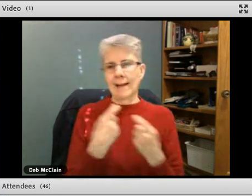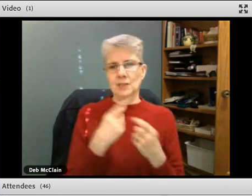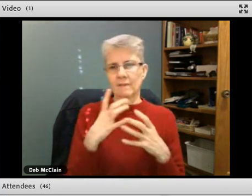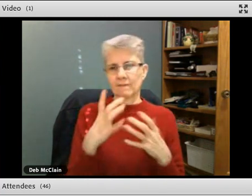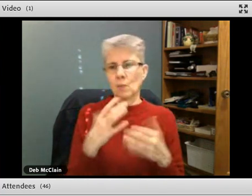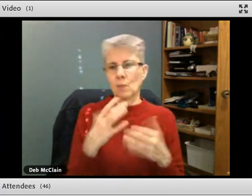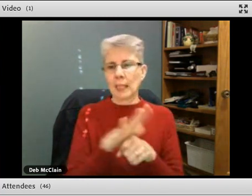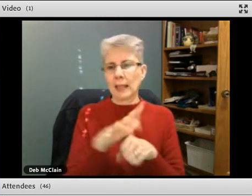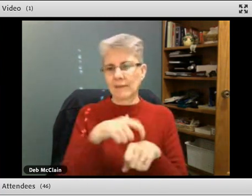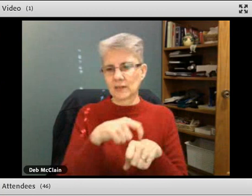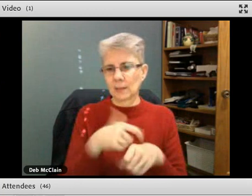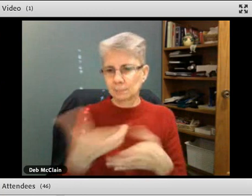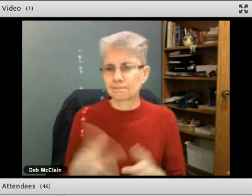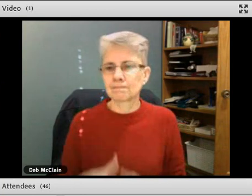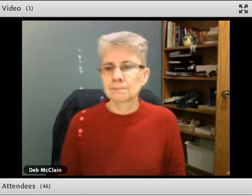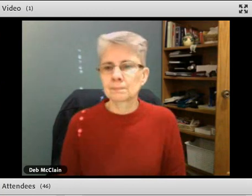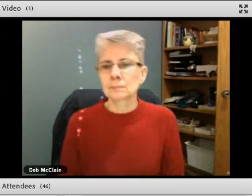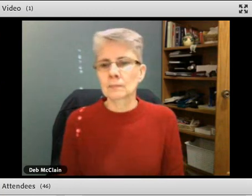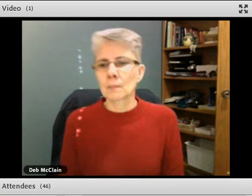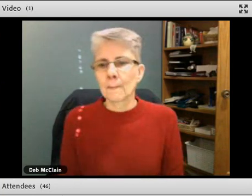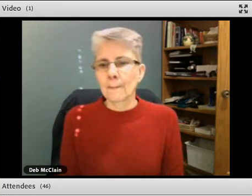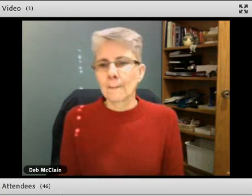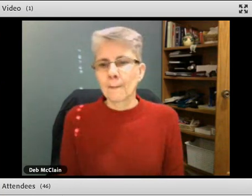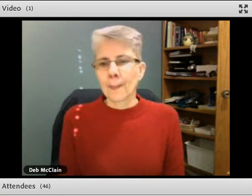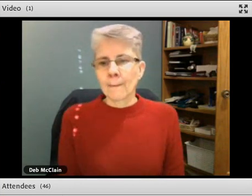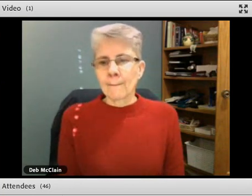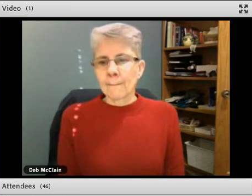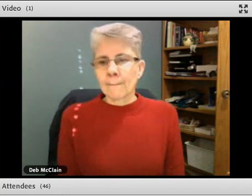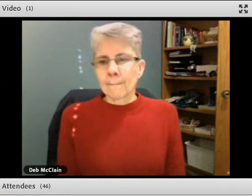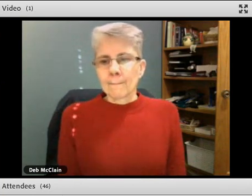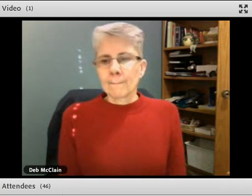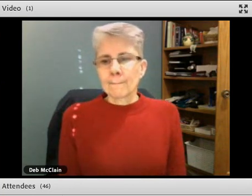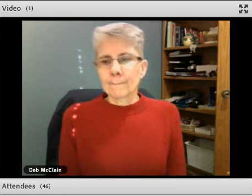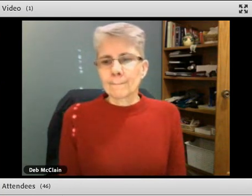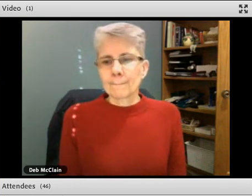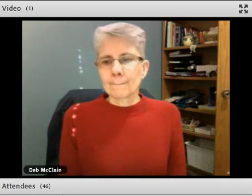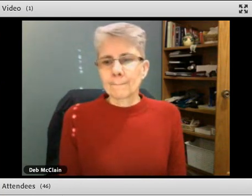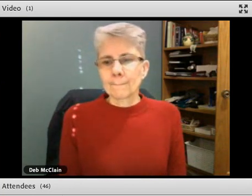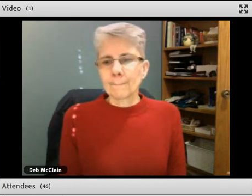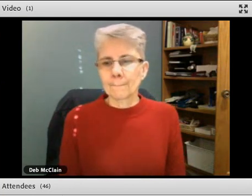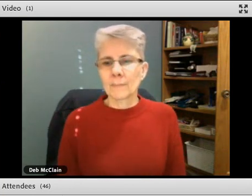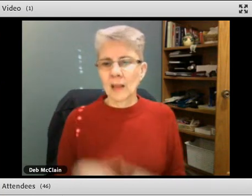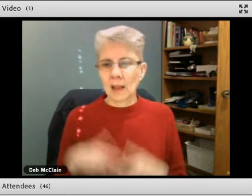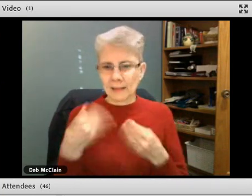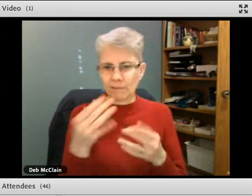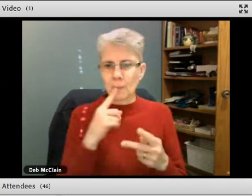So I'll give people a second. Let's see if I got all the questions.